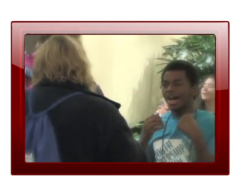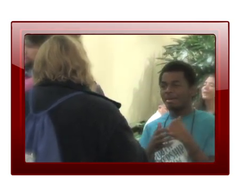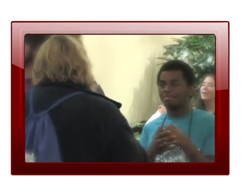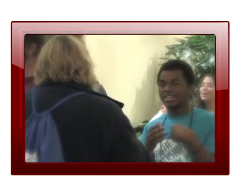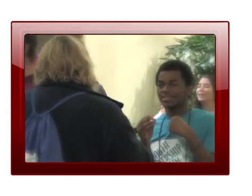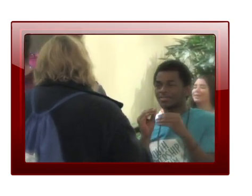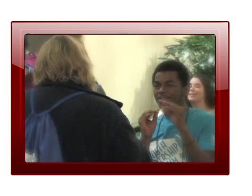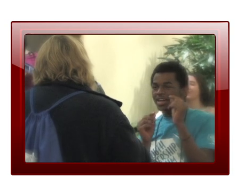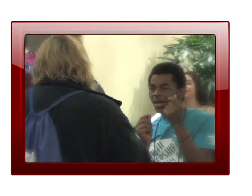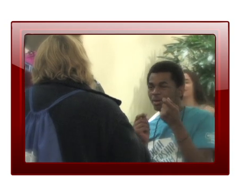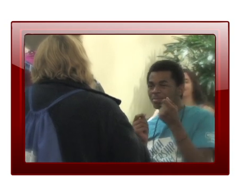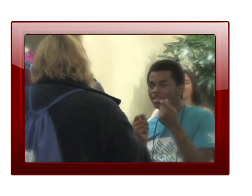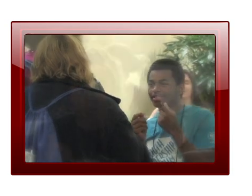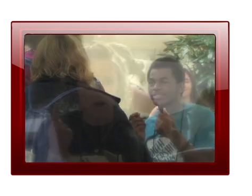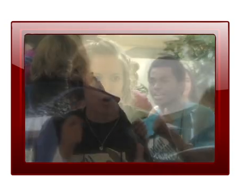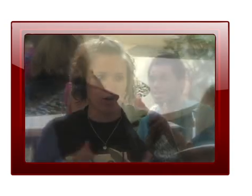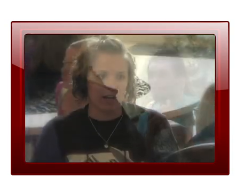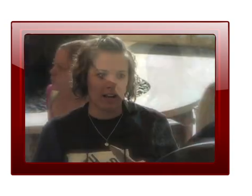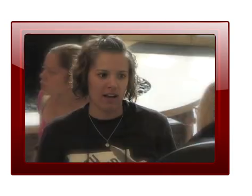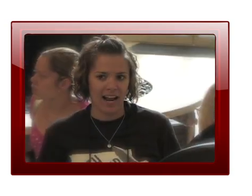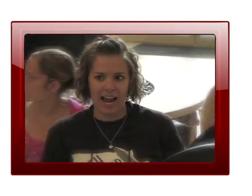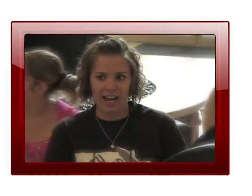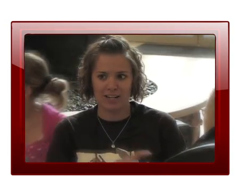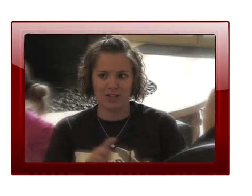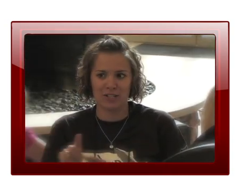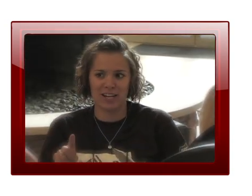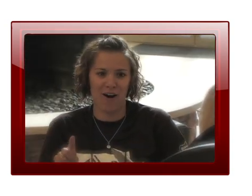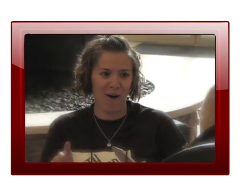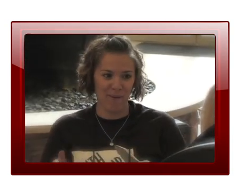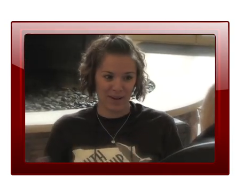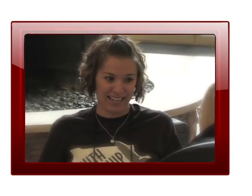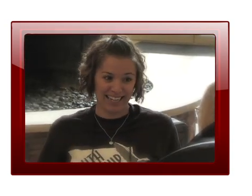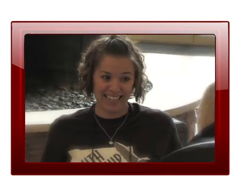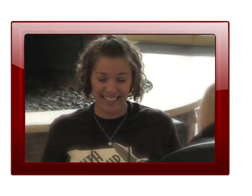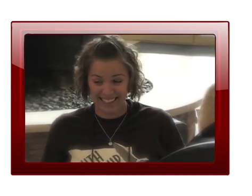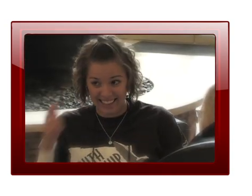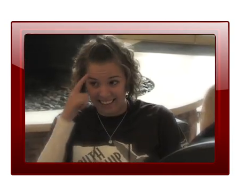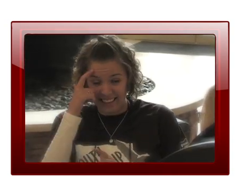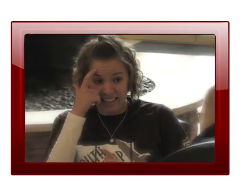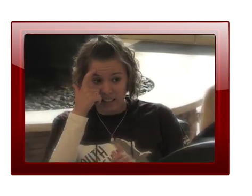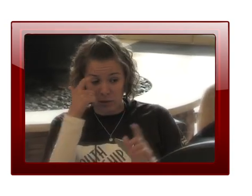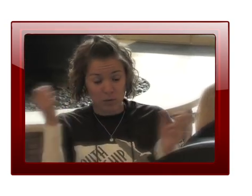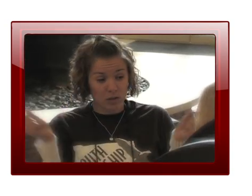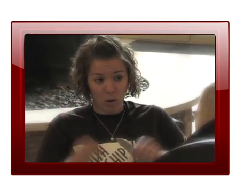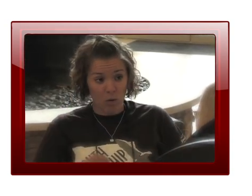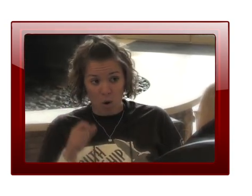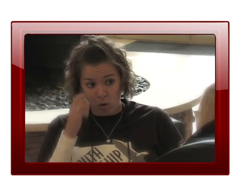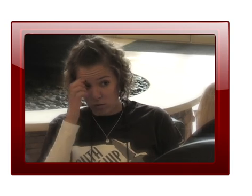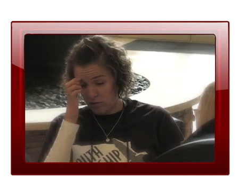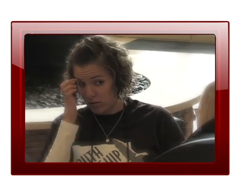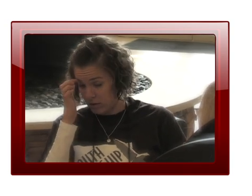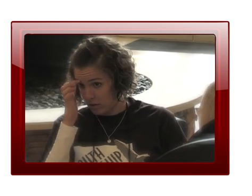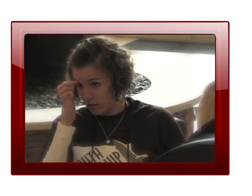Do not exaggerate or raise the volume of your voice or shout in any case.